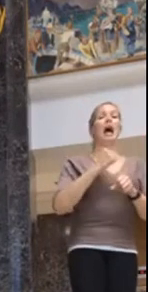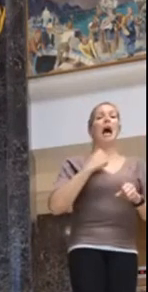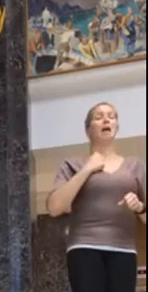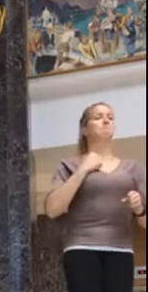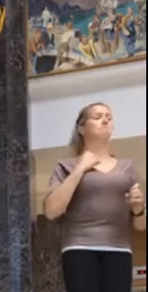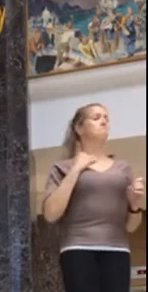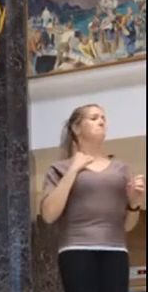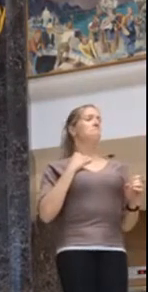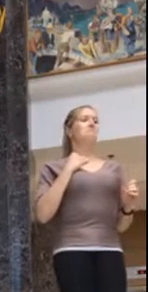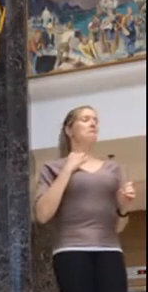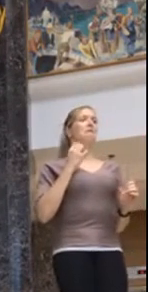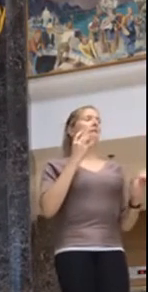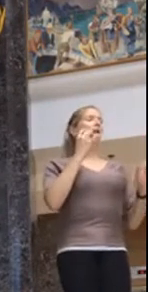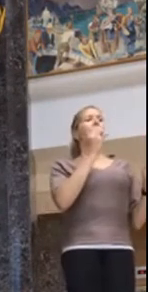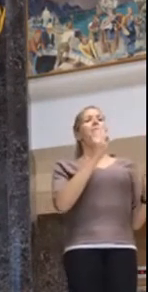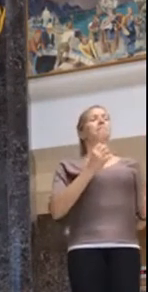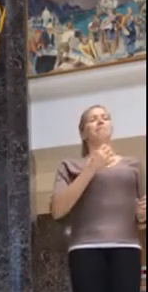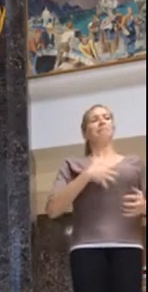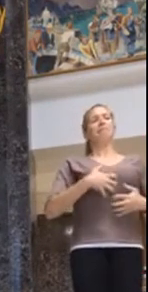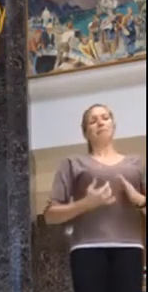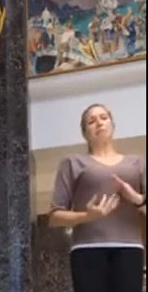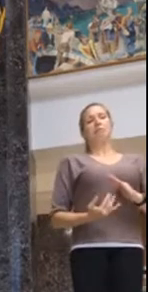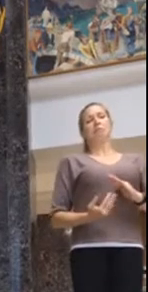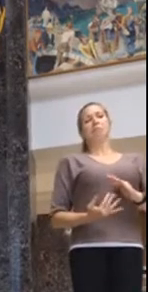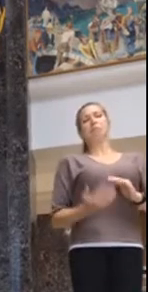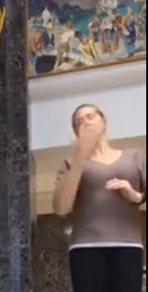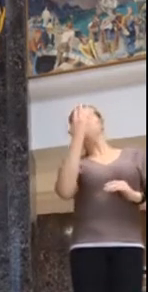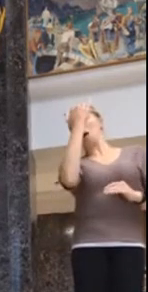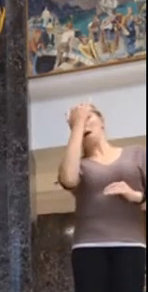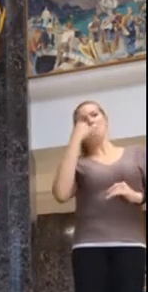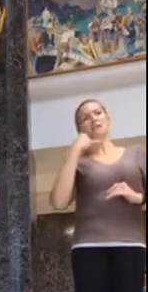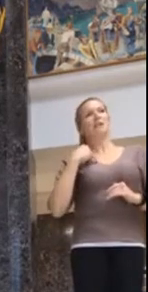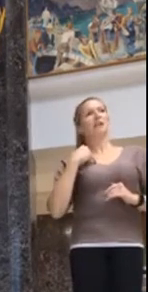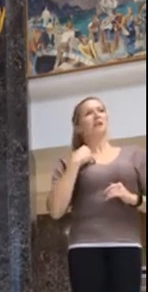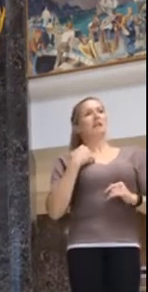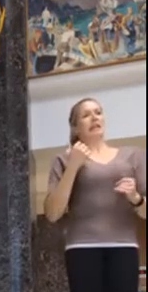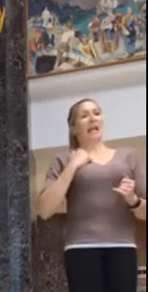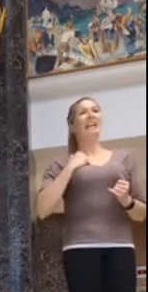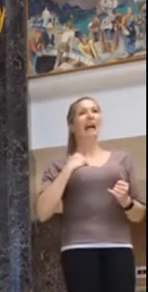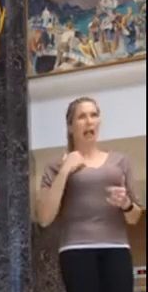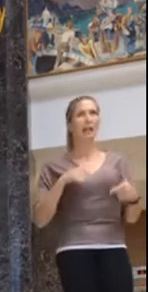in our country are being discriminated against because they're deaf. It's, it's embarrassing